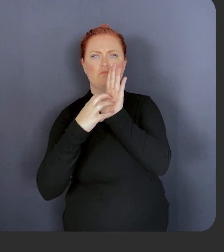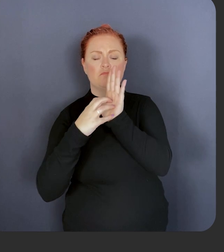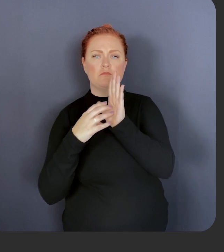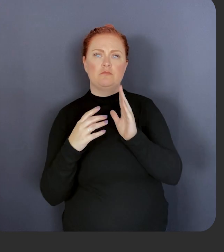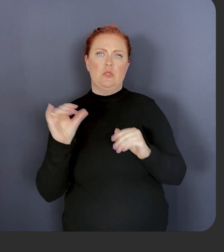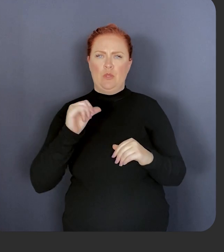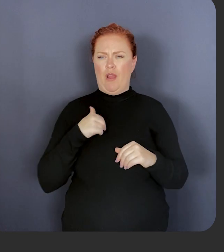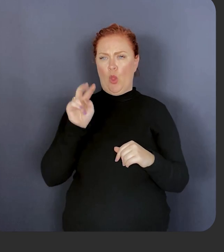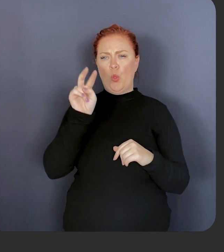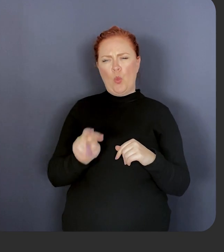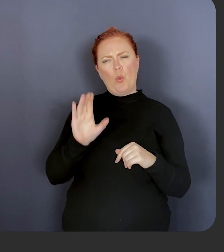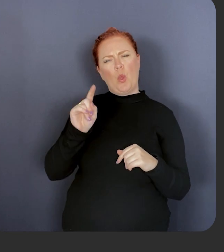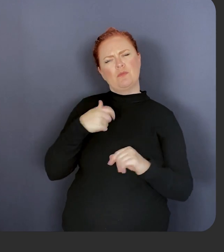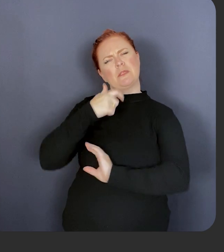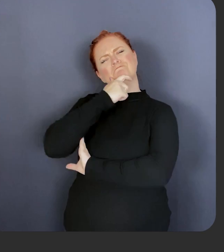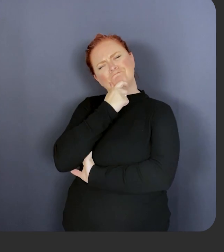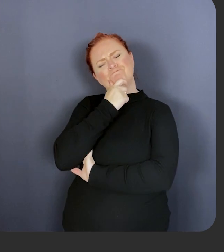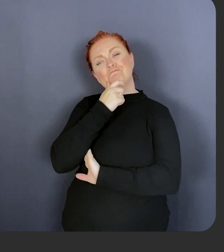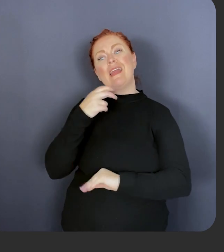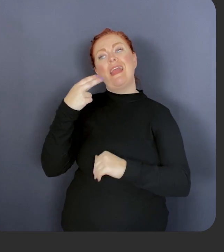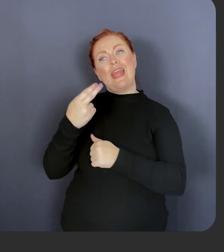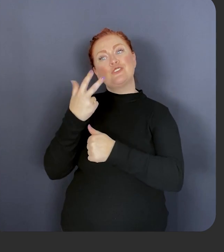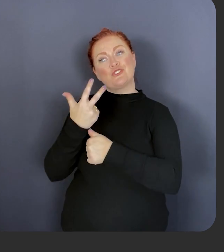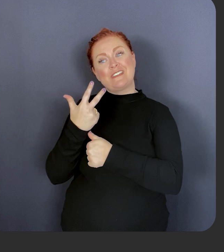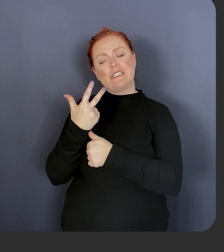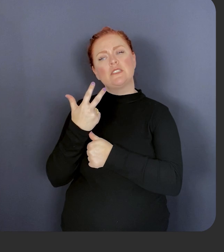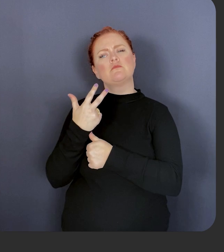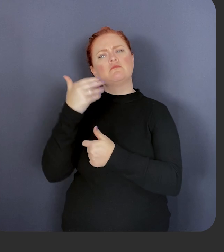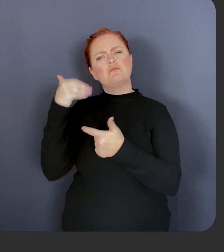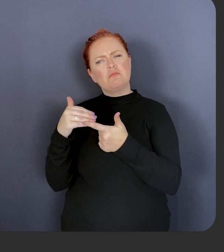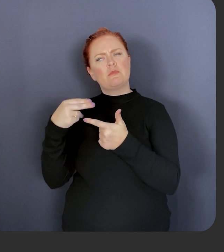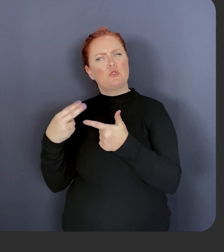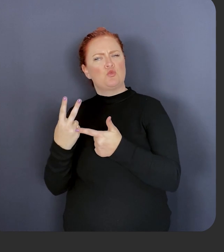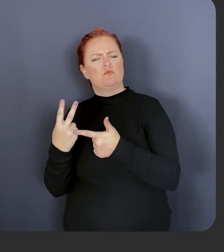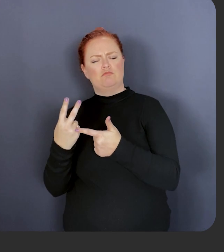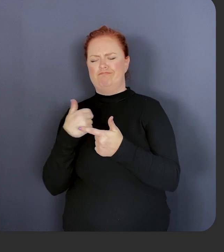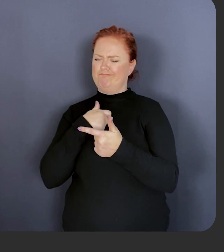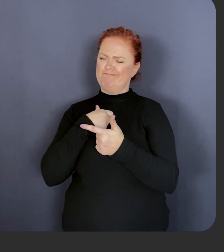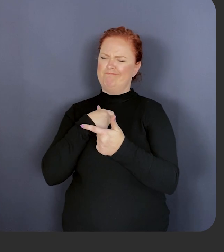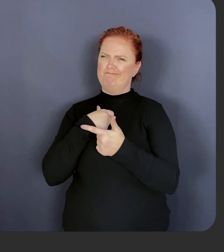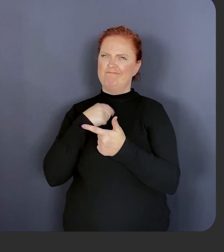I can even look at this and say, OK, start with an h3, a header three. I go to a header two, which is supposed